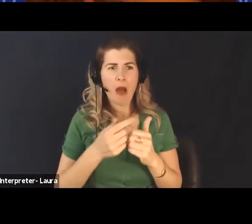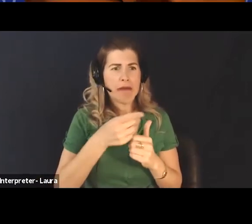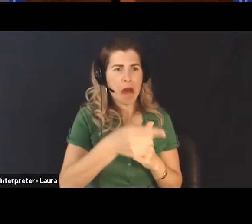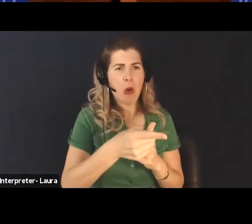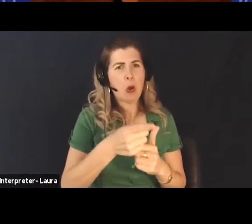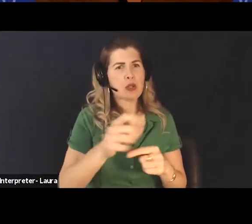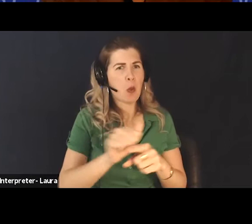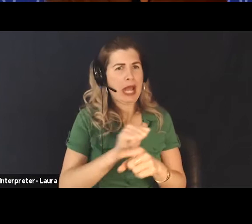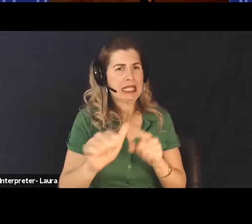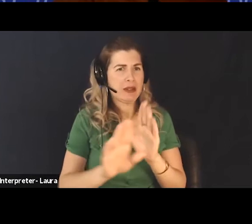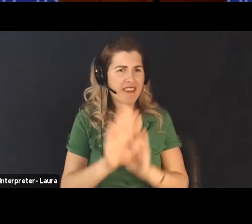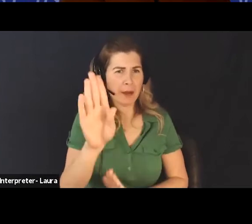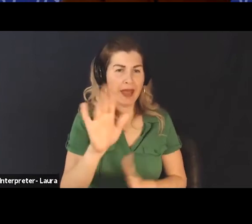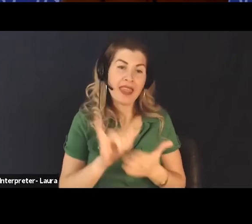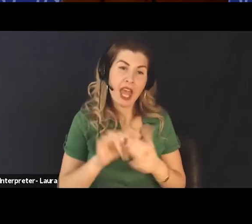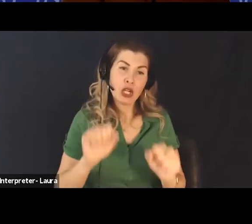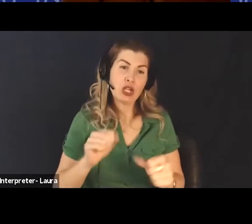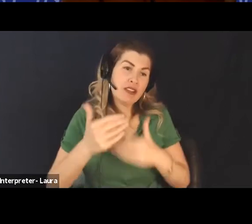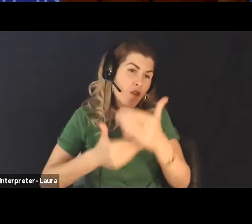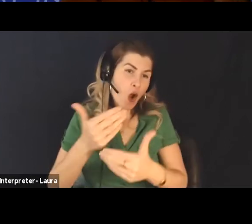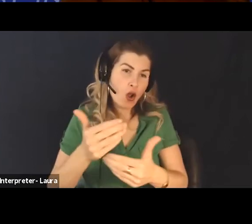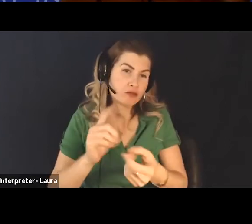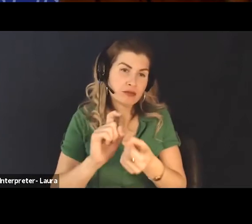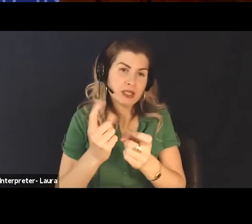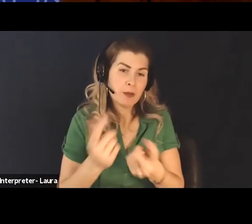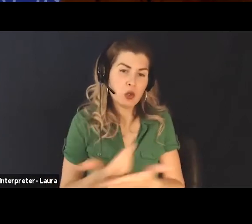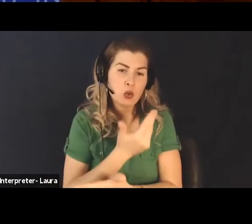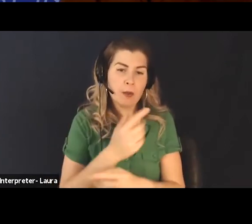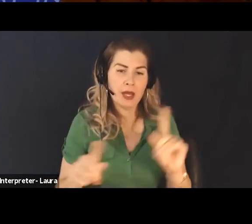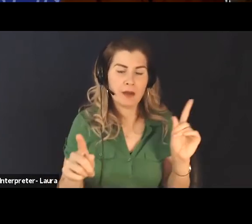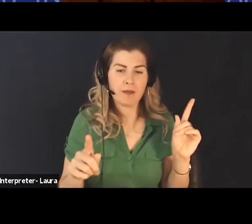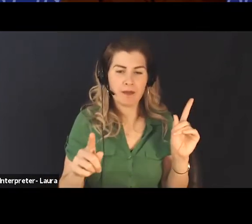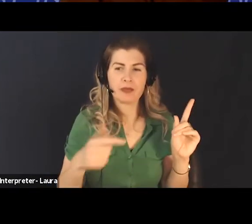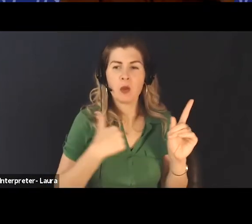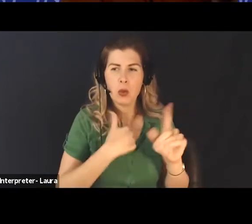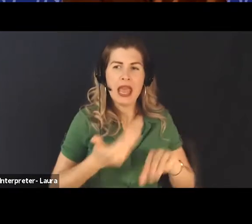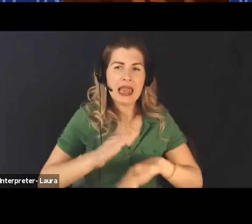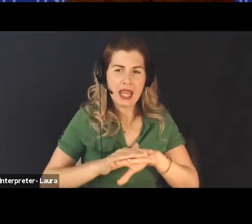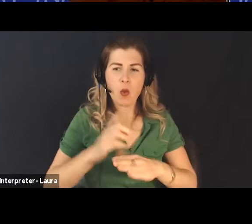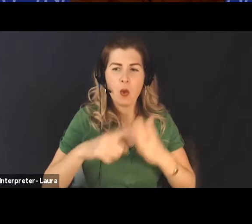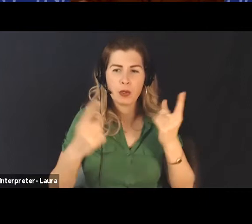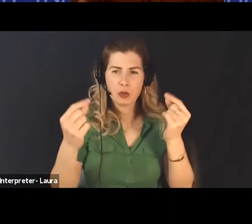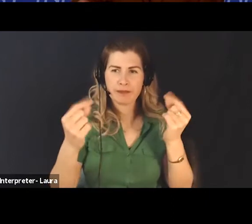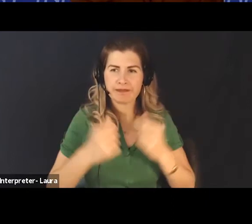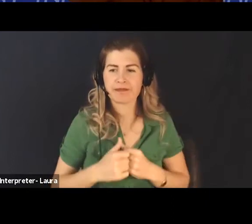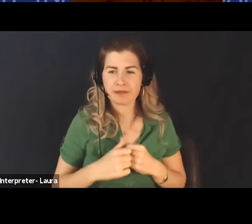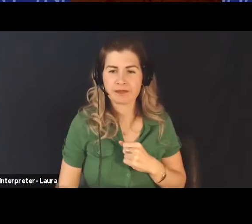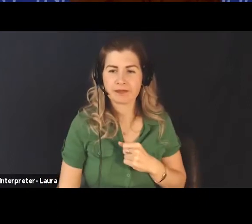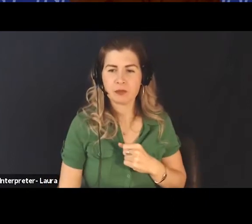can eventually evolve into something new. But they certainly layer on what we already do. Another community that had past experience of